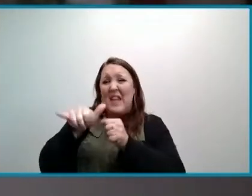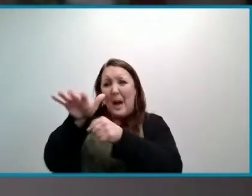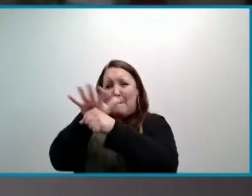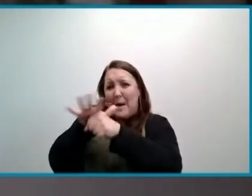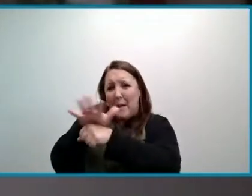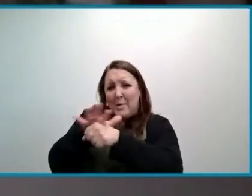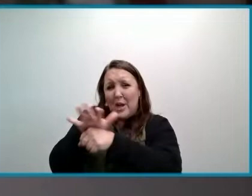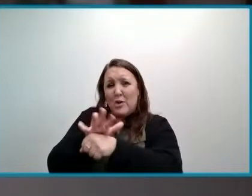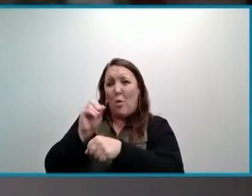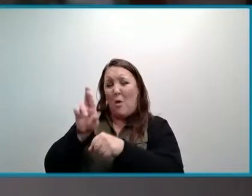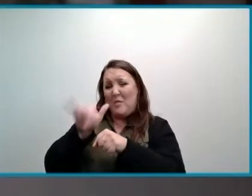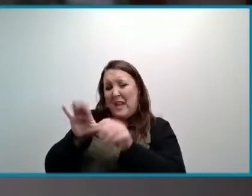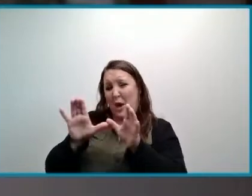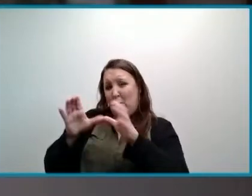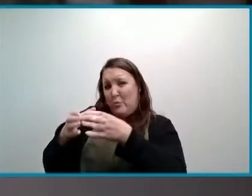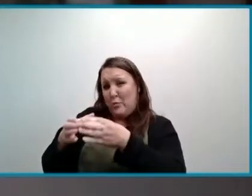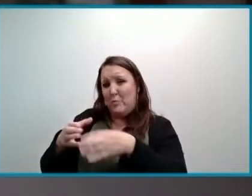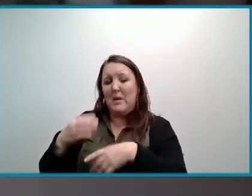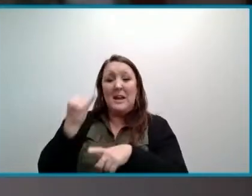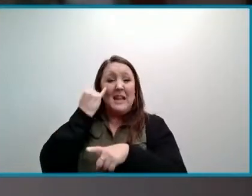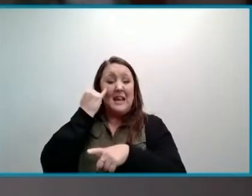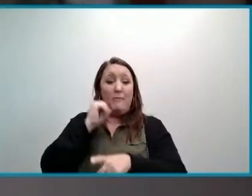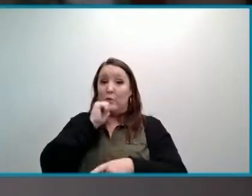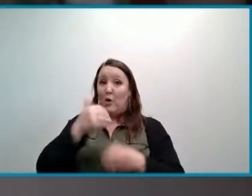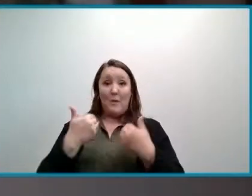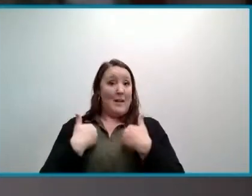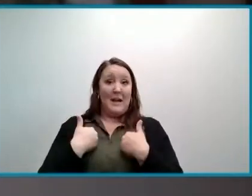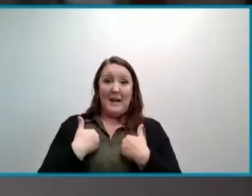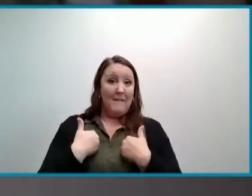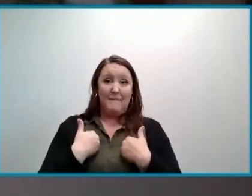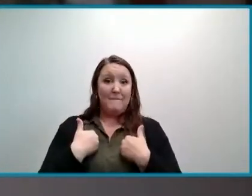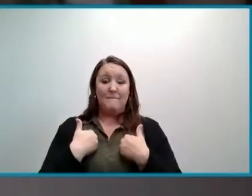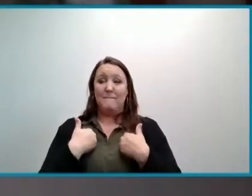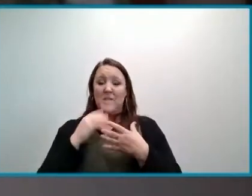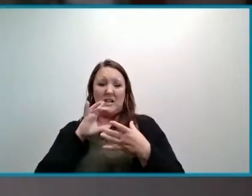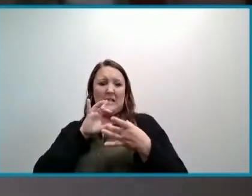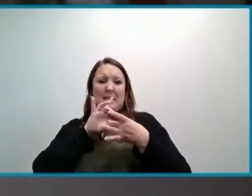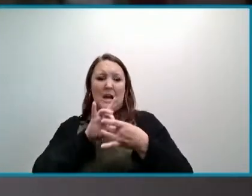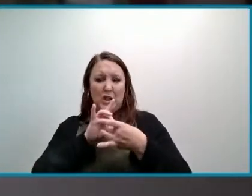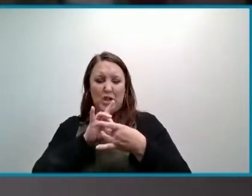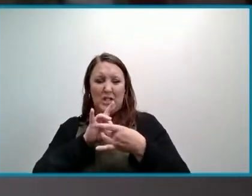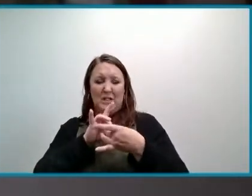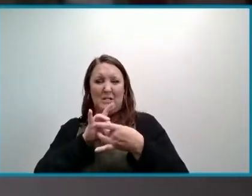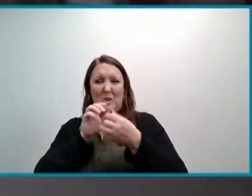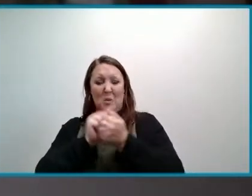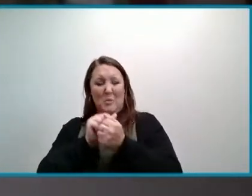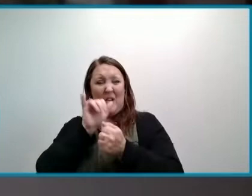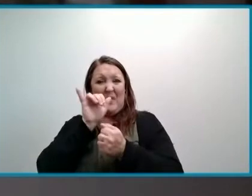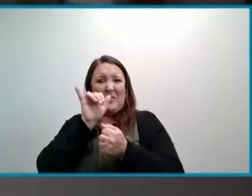And if we don't have a connection there with with somebody on their team,